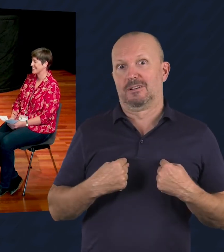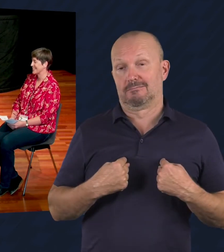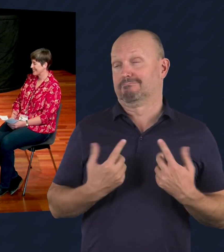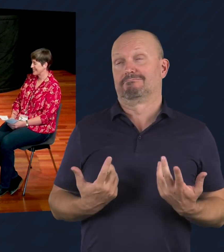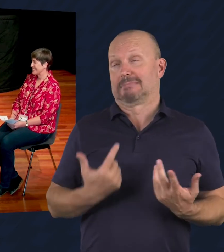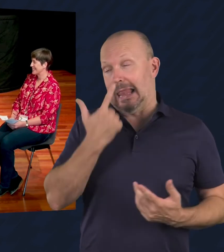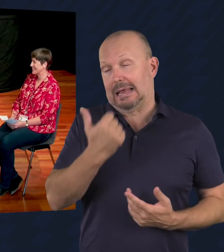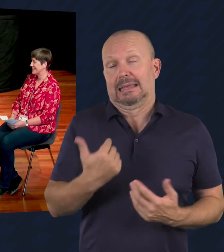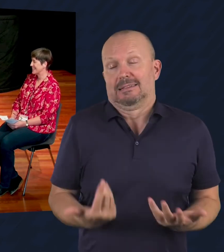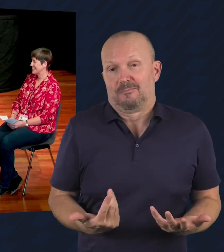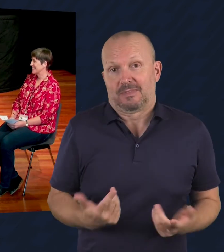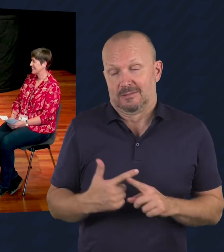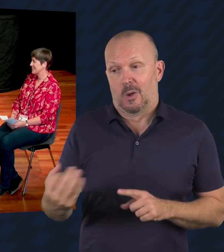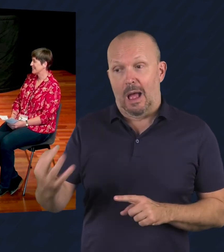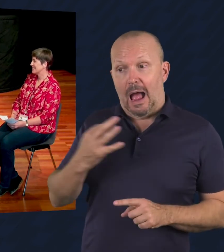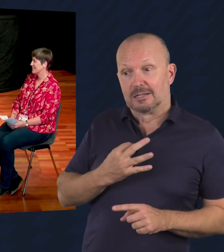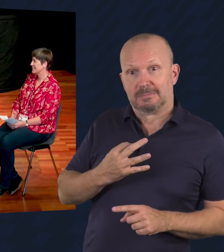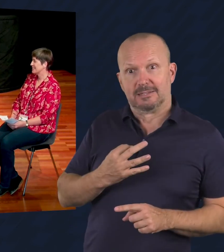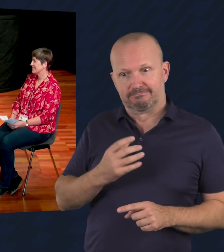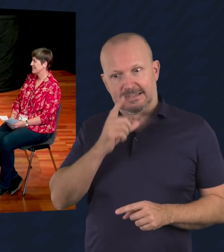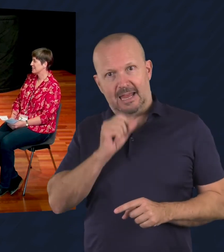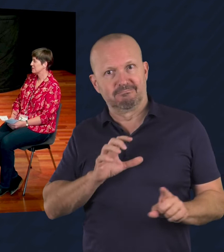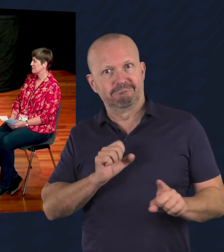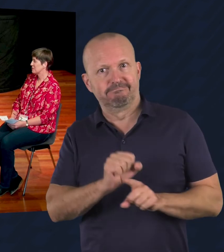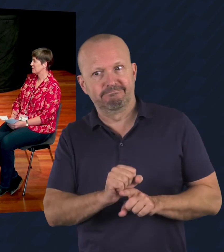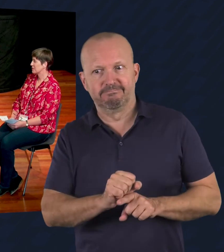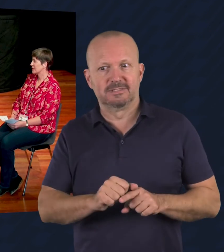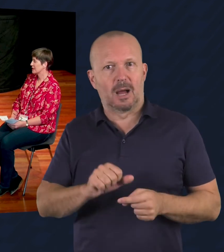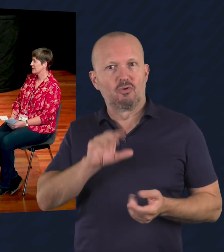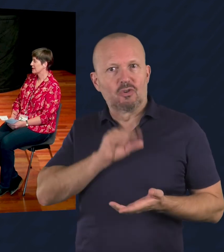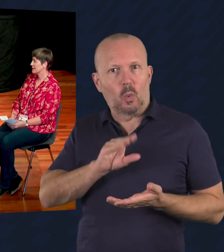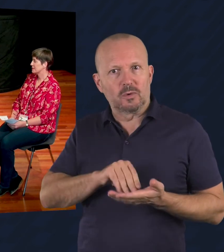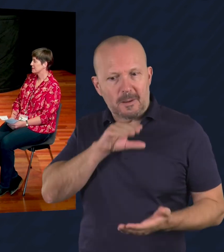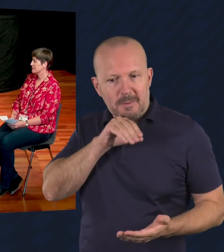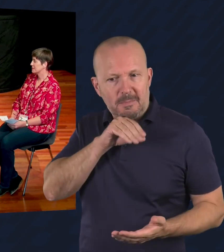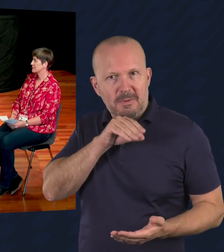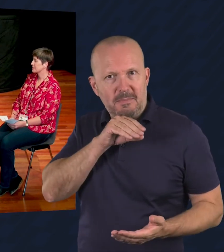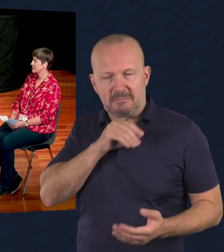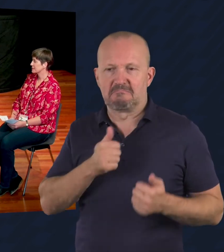So, Terri asked me if I wouldn't mind doing some of the recording work, and I was really thrilled and delighted to be involved.